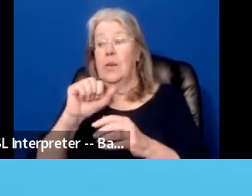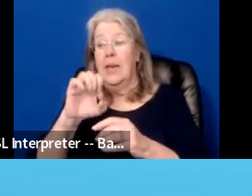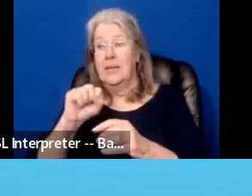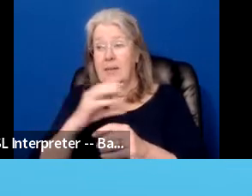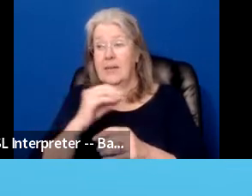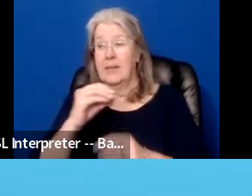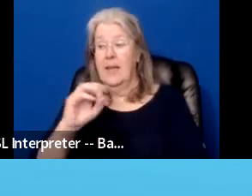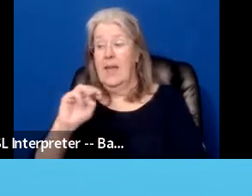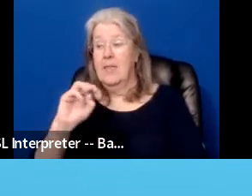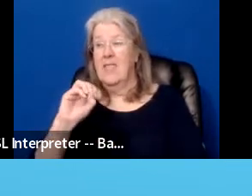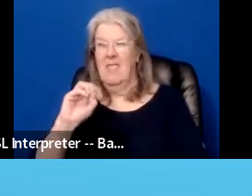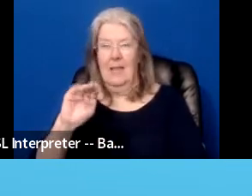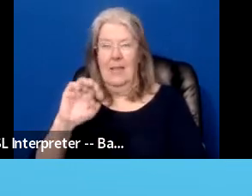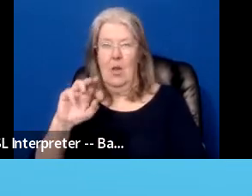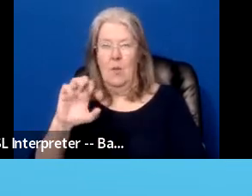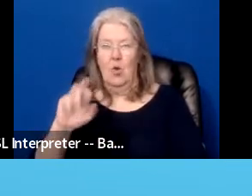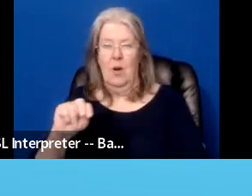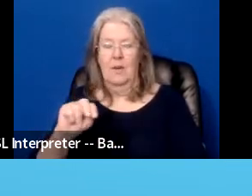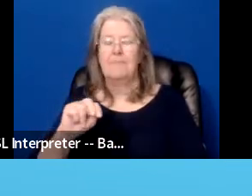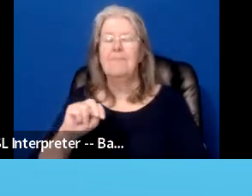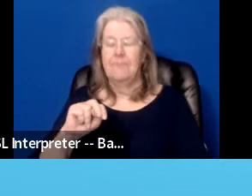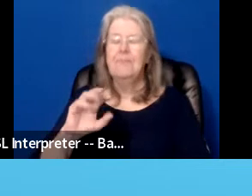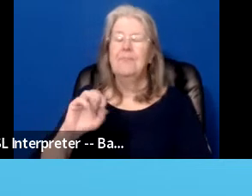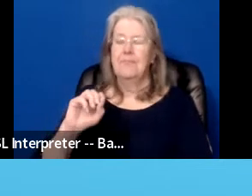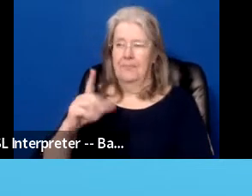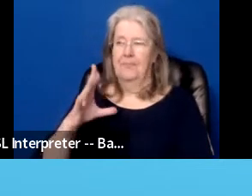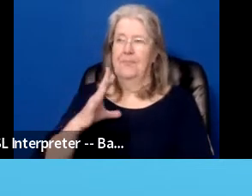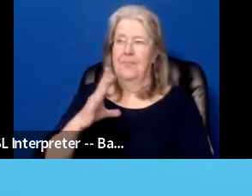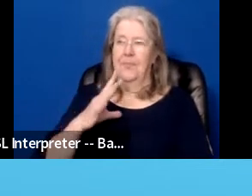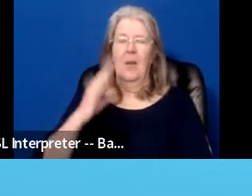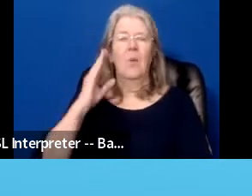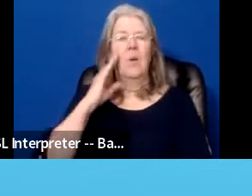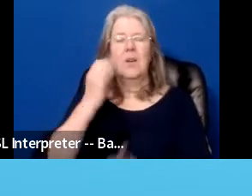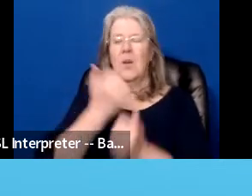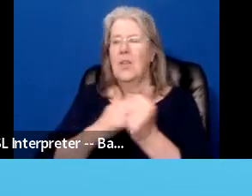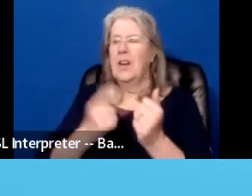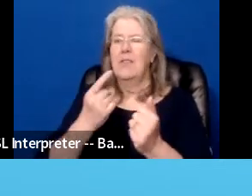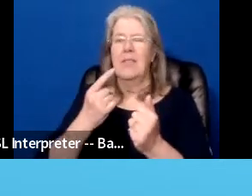Dr. Klemsz: So we know that everything is a discussion of risk and benefit, and so,